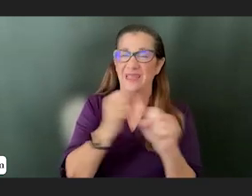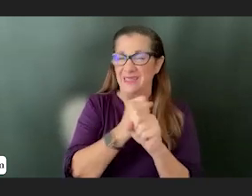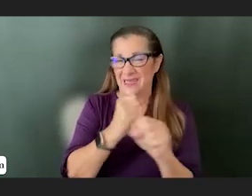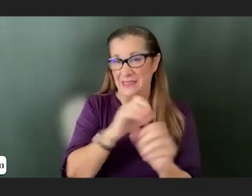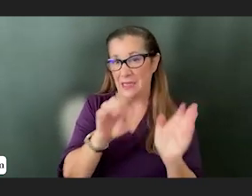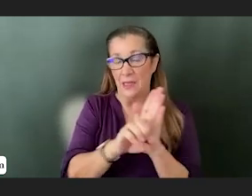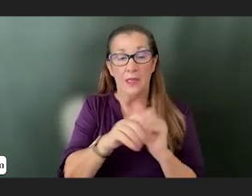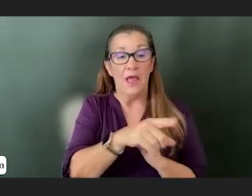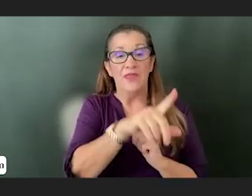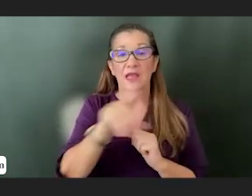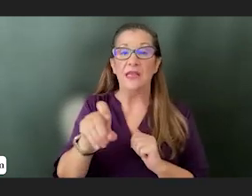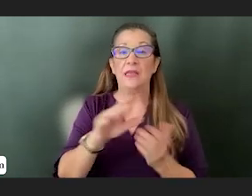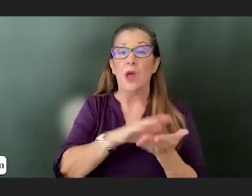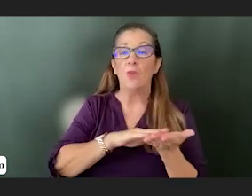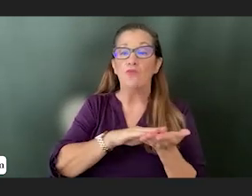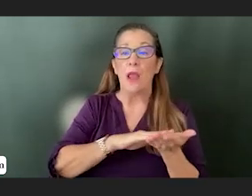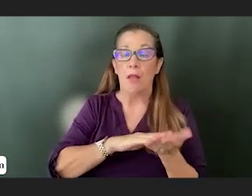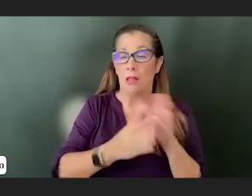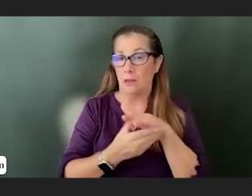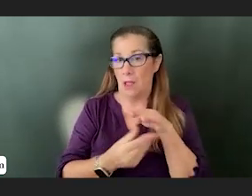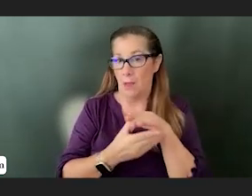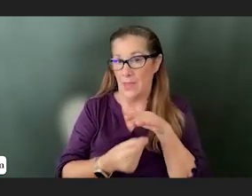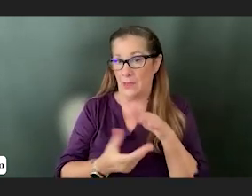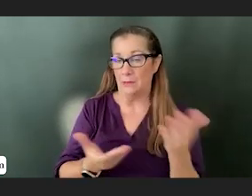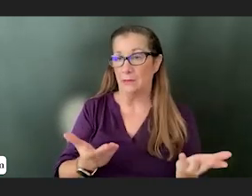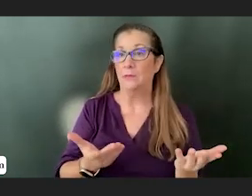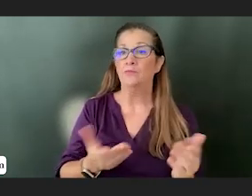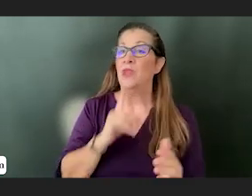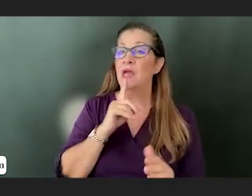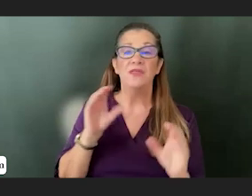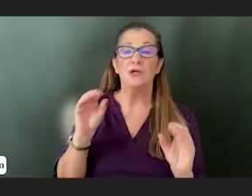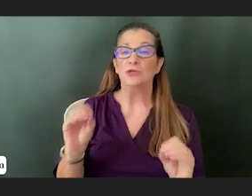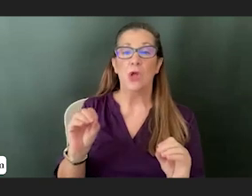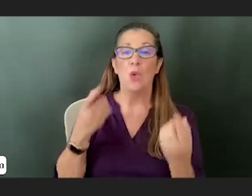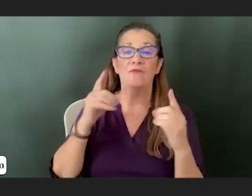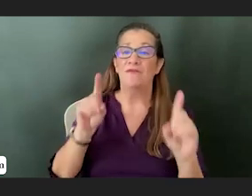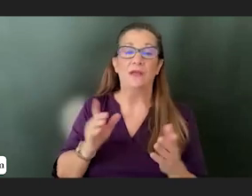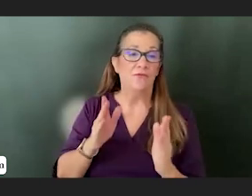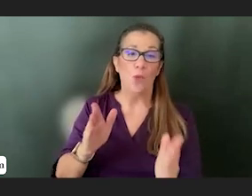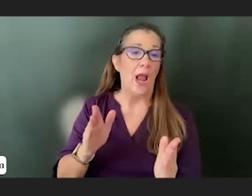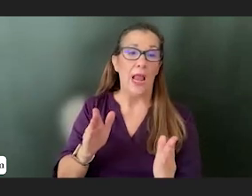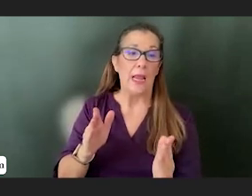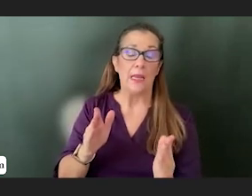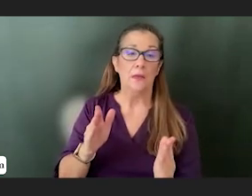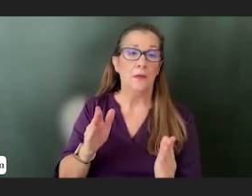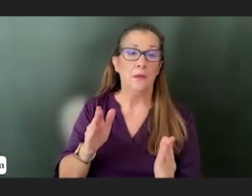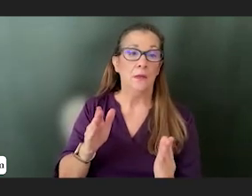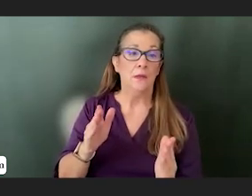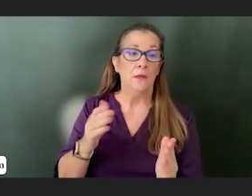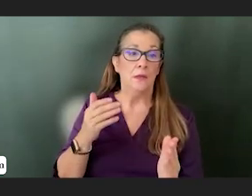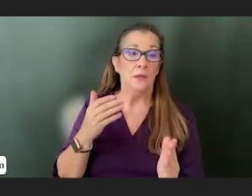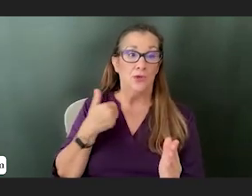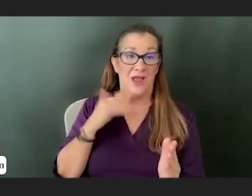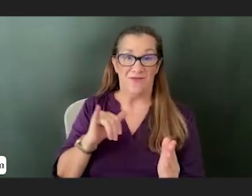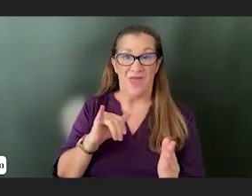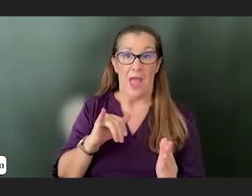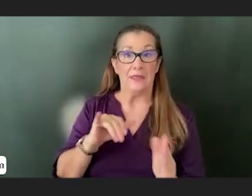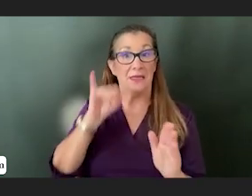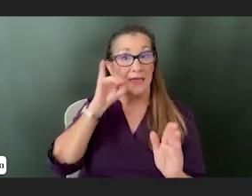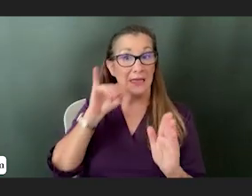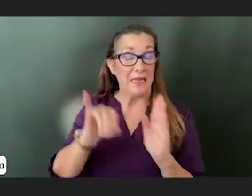They're going to need a braille copy. There's no effective way to have that distribution image communicate everything